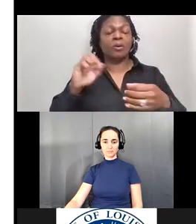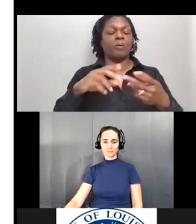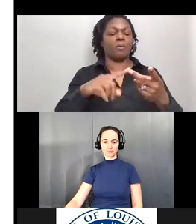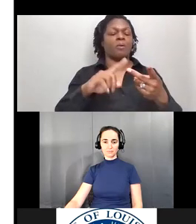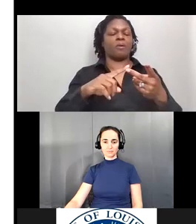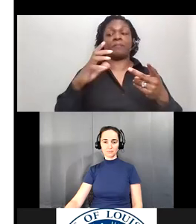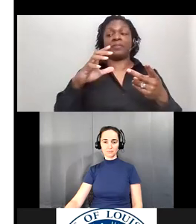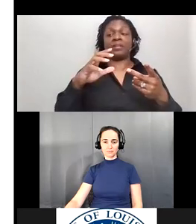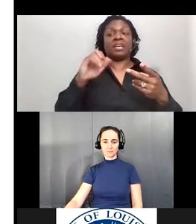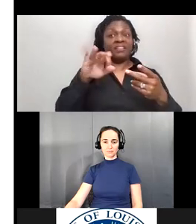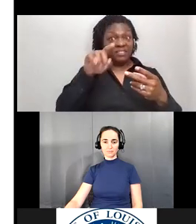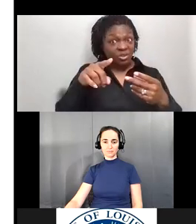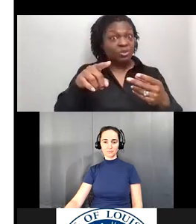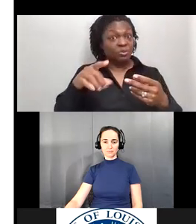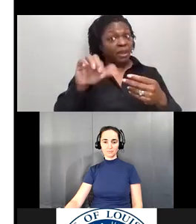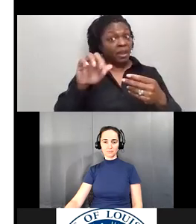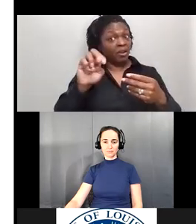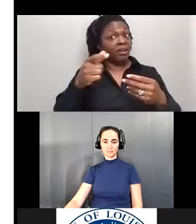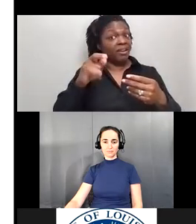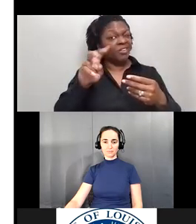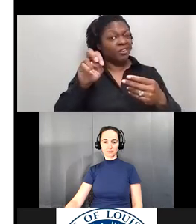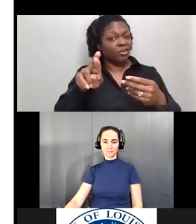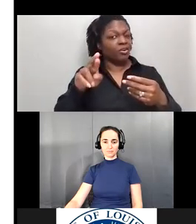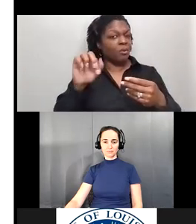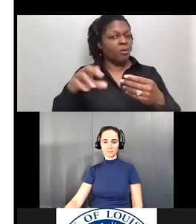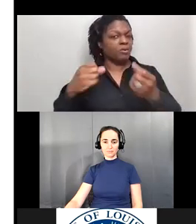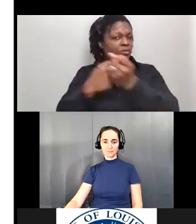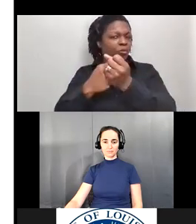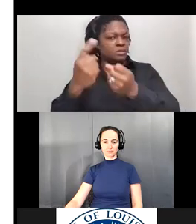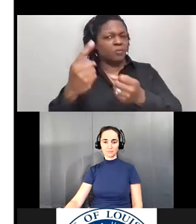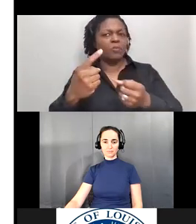process because it is a different process, and make sure you're prepared for that and